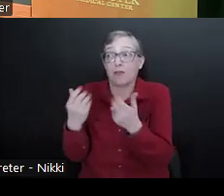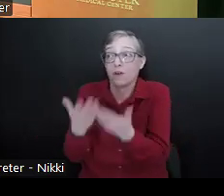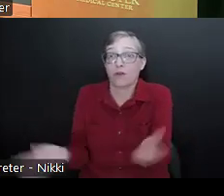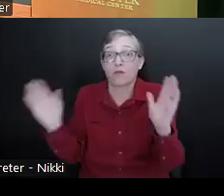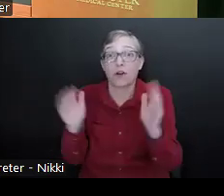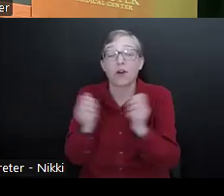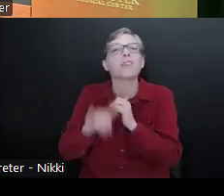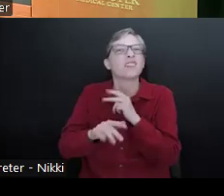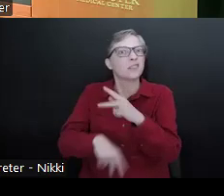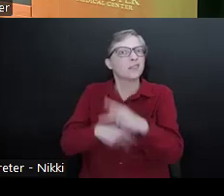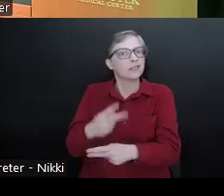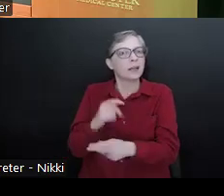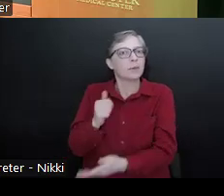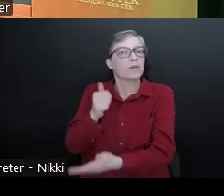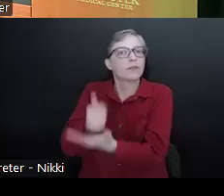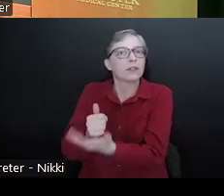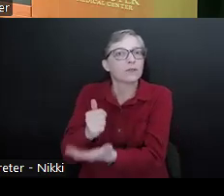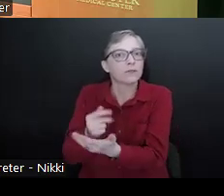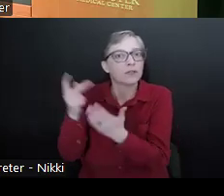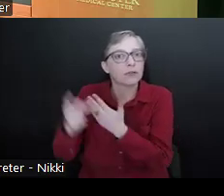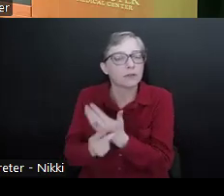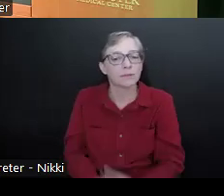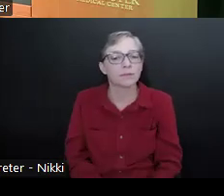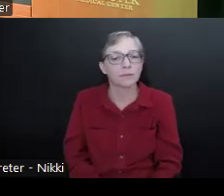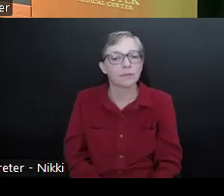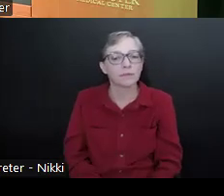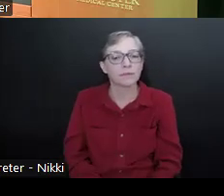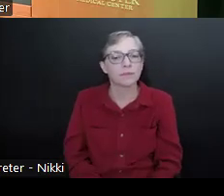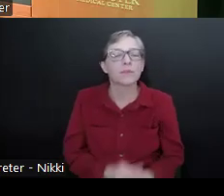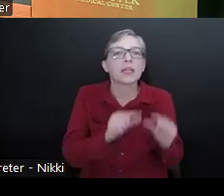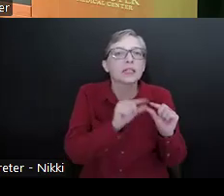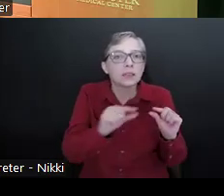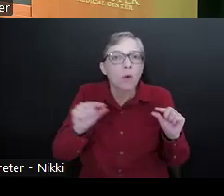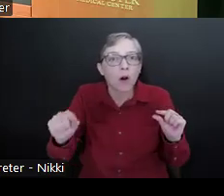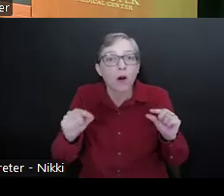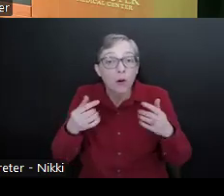that lead to small beneficial effects uh in a much larger uh kind of group of people